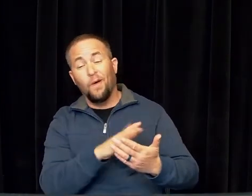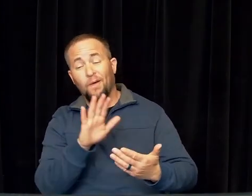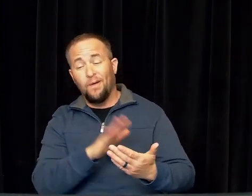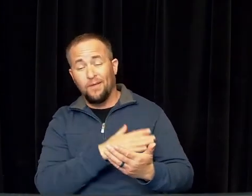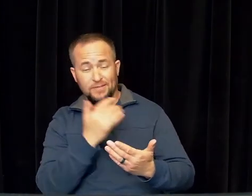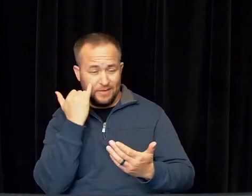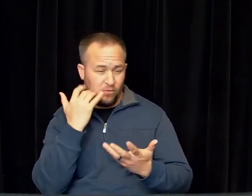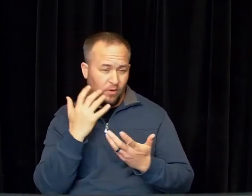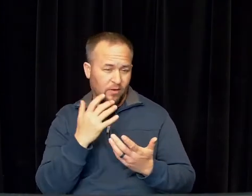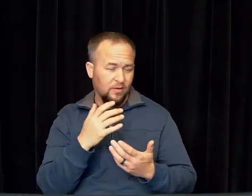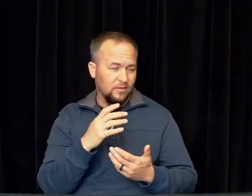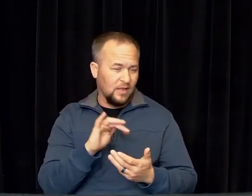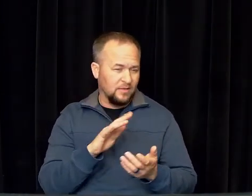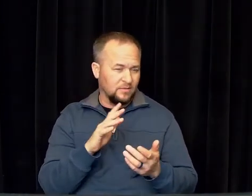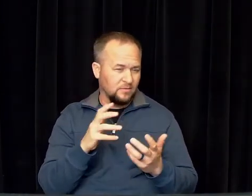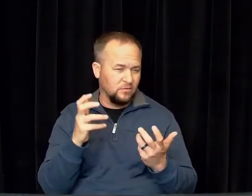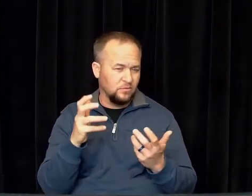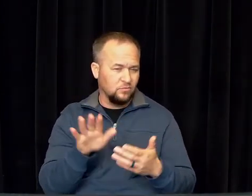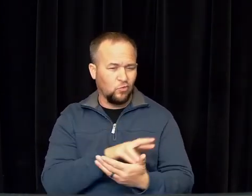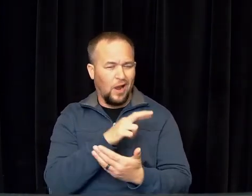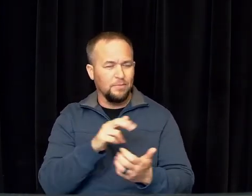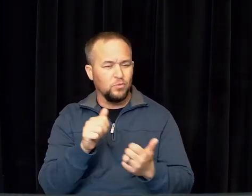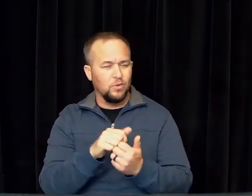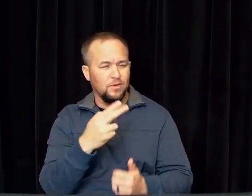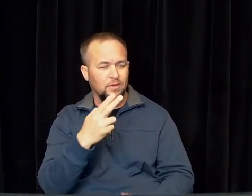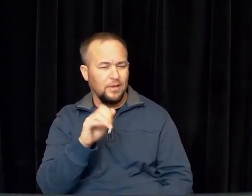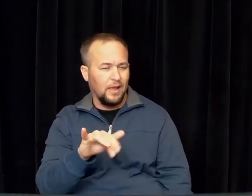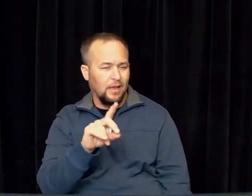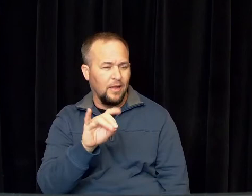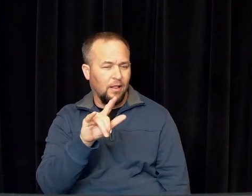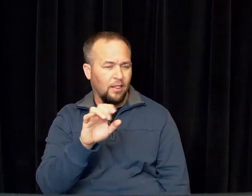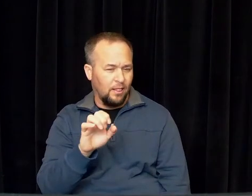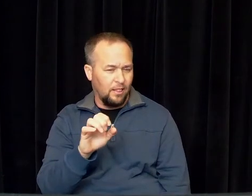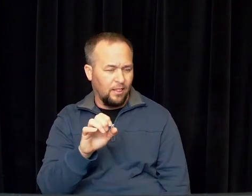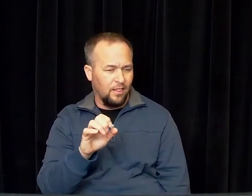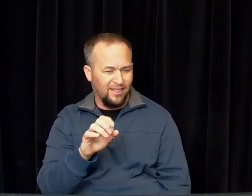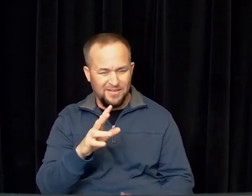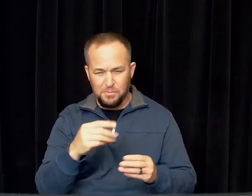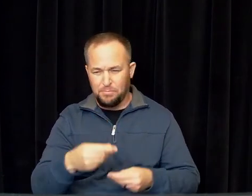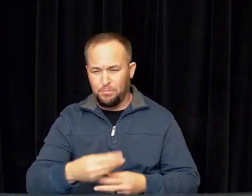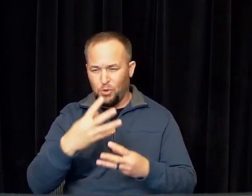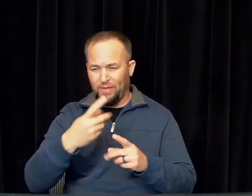Hey Diddle Diddle and so I actually have Hey Diddle Diddle pulled up from Cocomelon! Because,